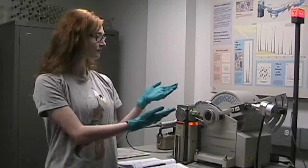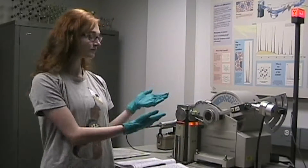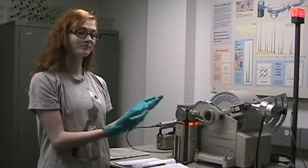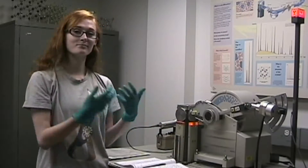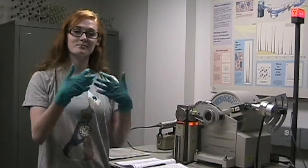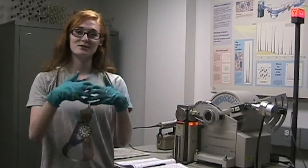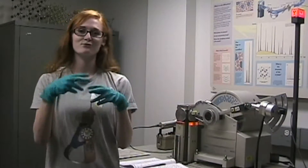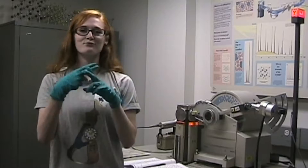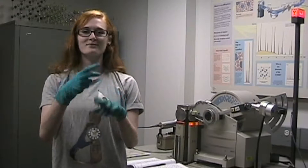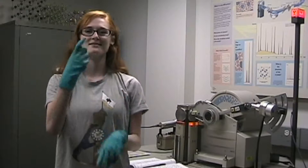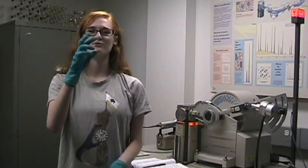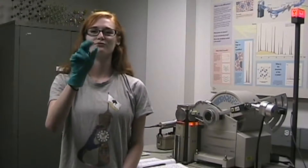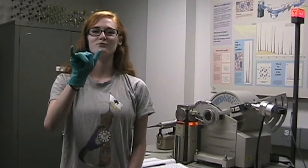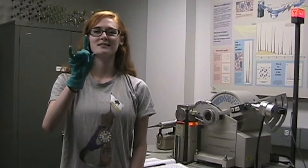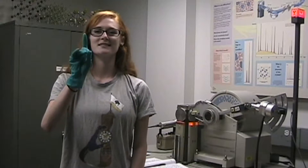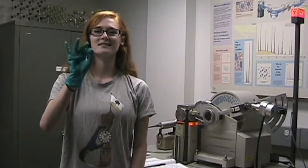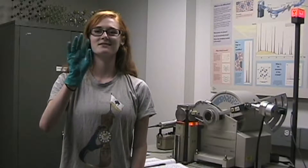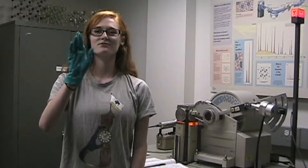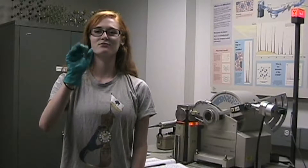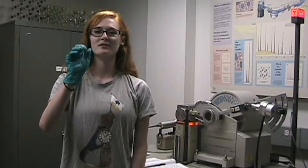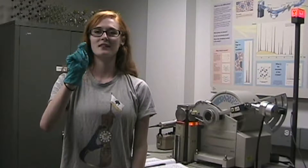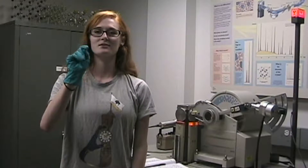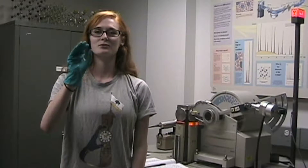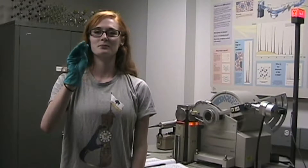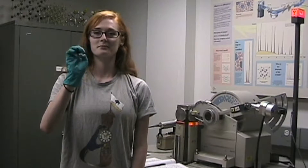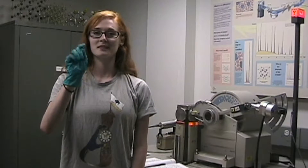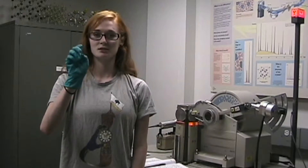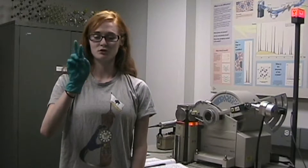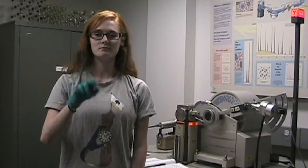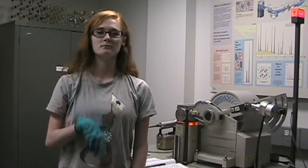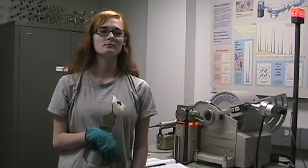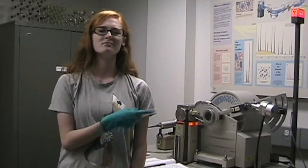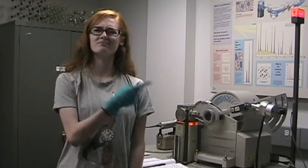This equipment is called the X-Ray Diffractometer.